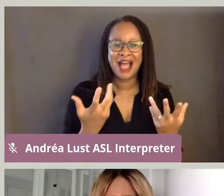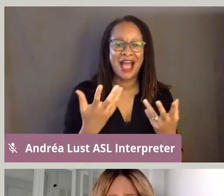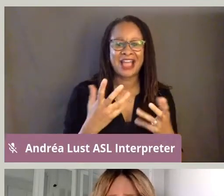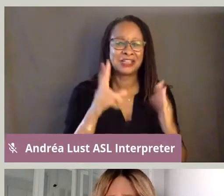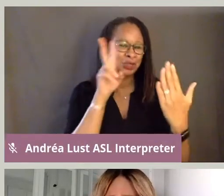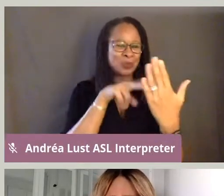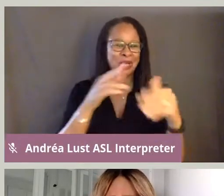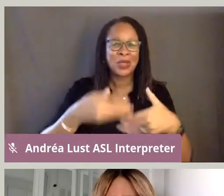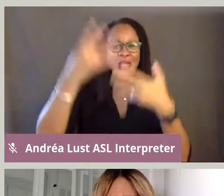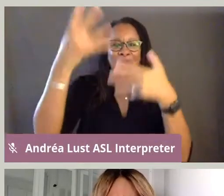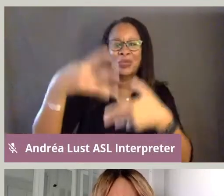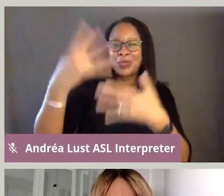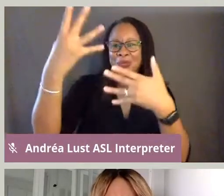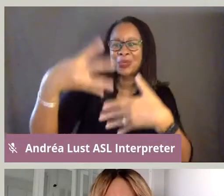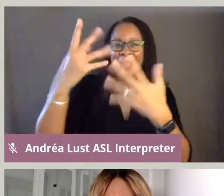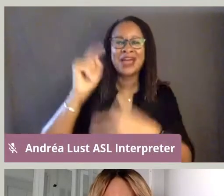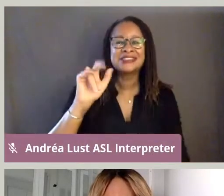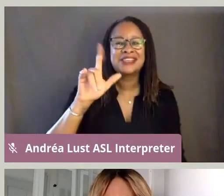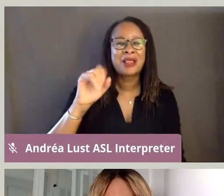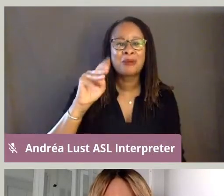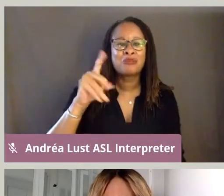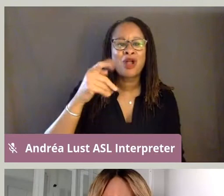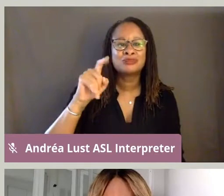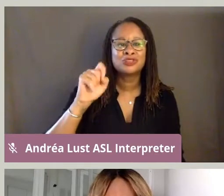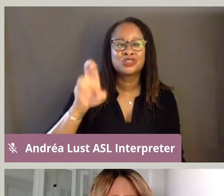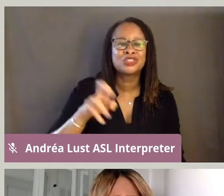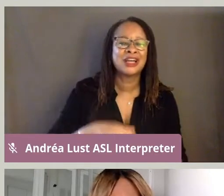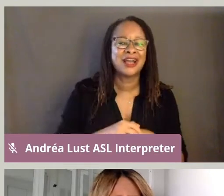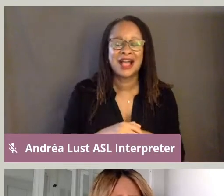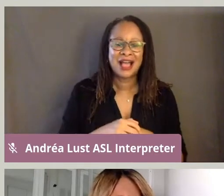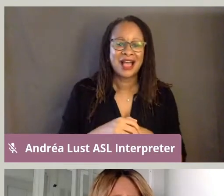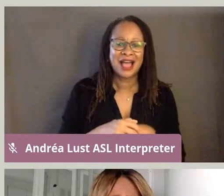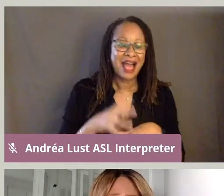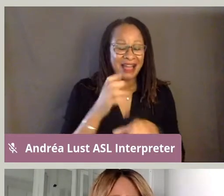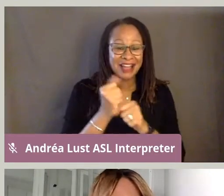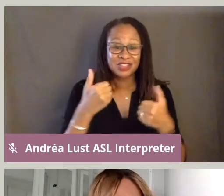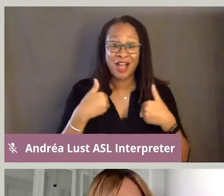and I got to get this experience.